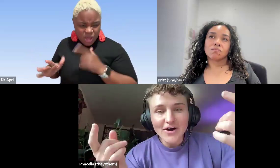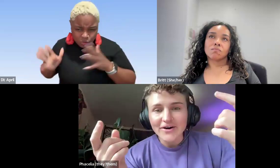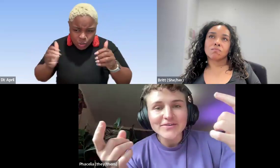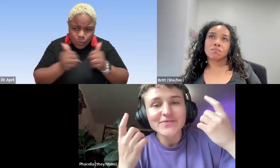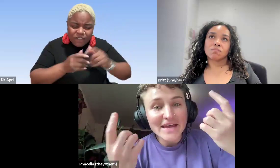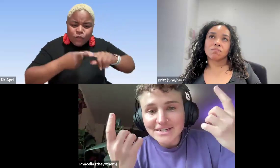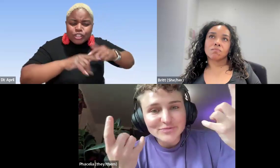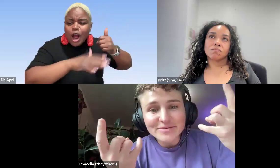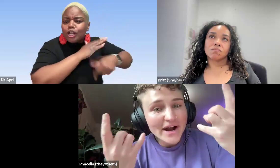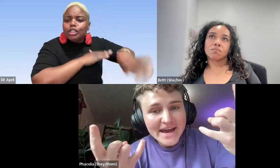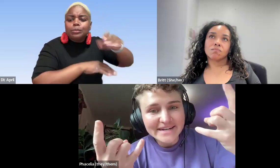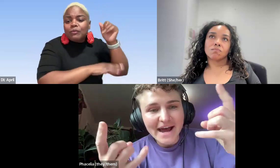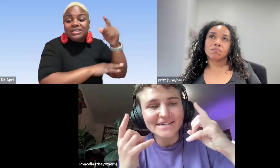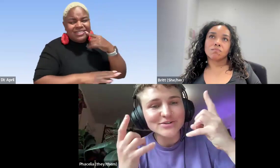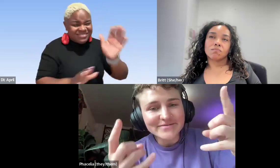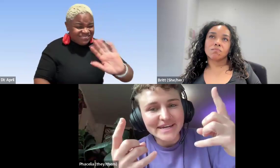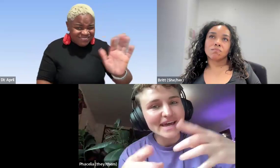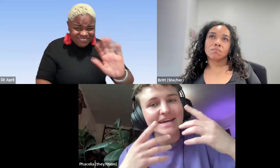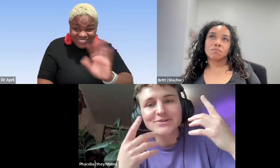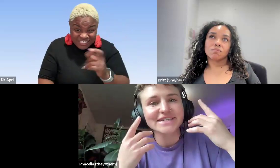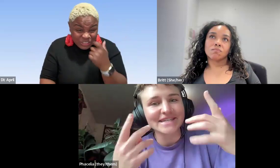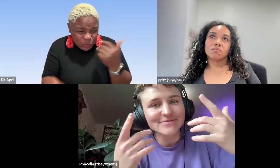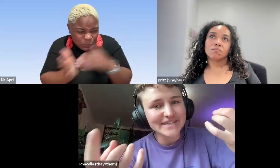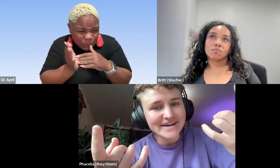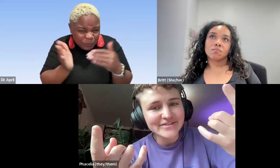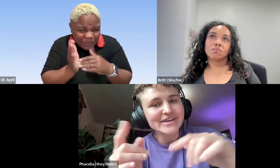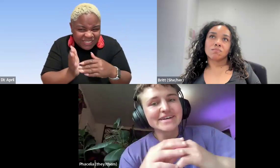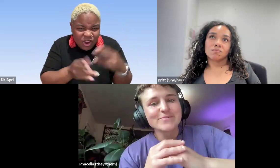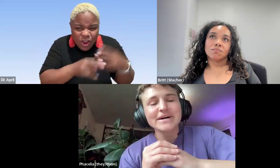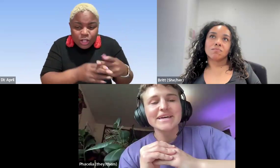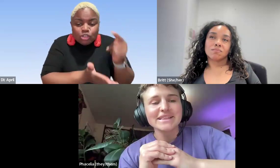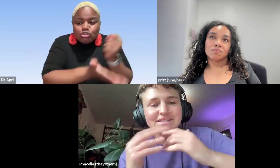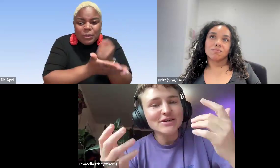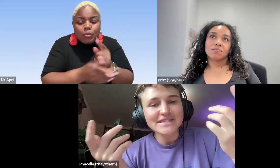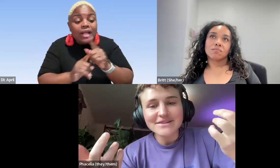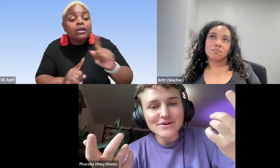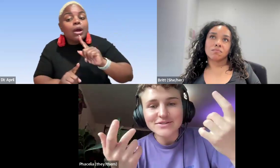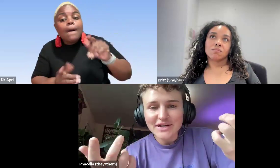"Y'all, they just rebrand as treatment, and they do the same stuff, but unless you can see through